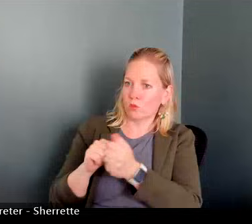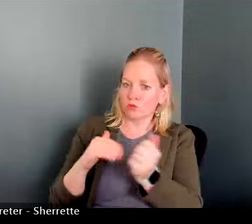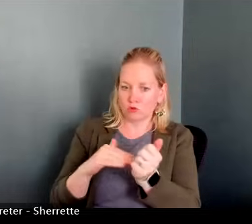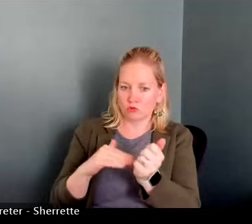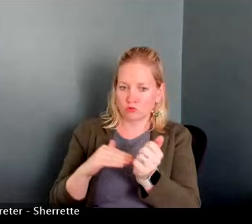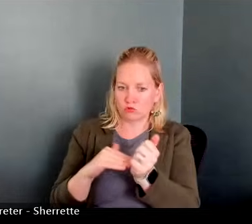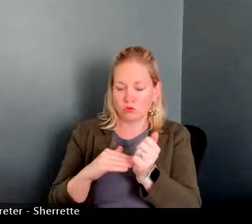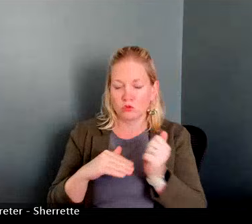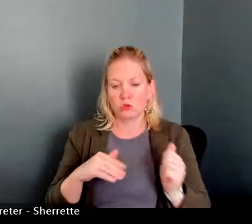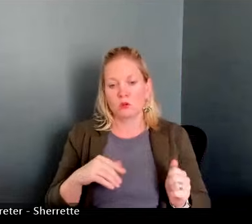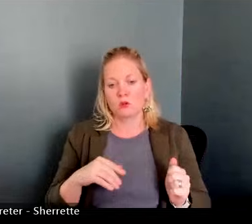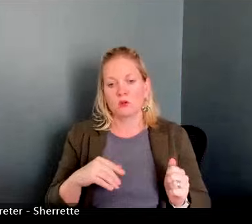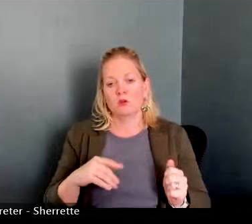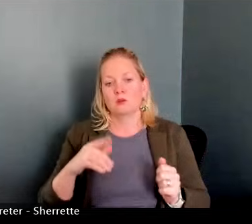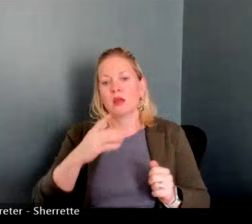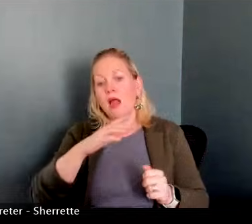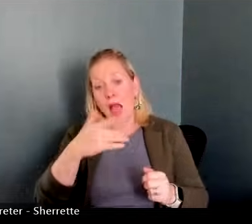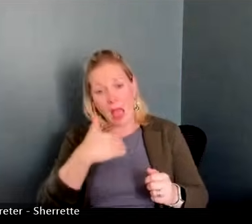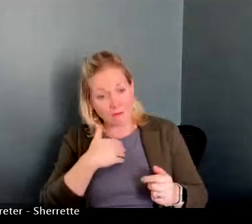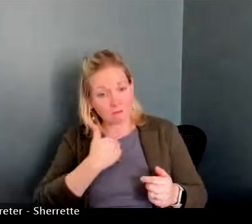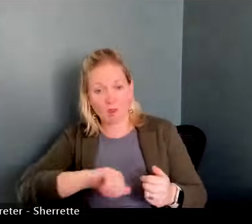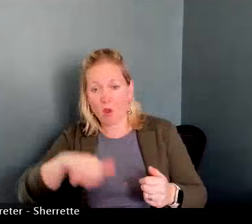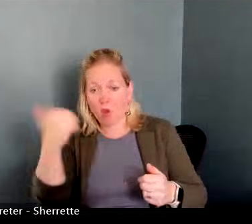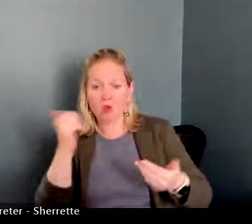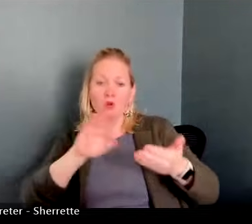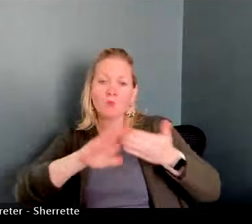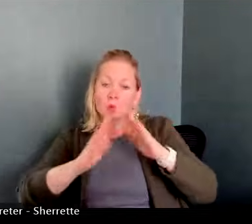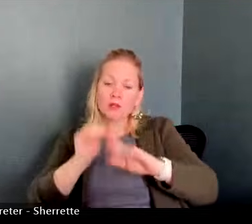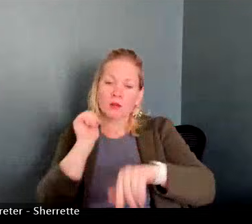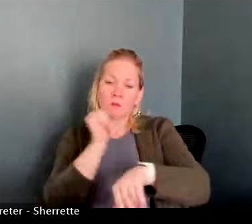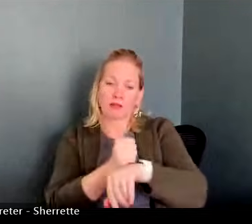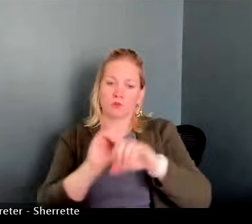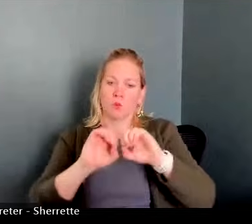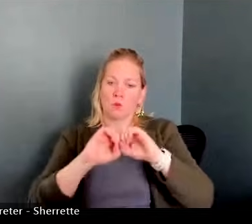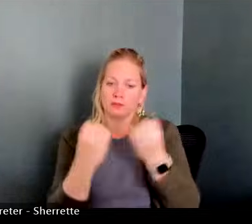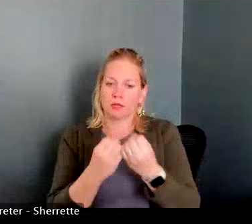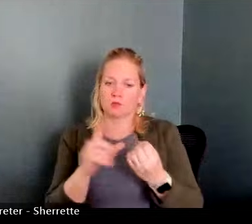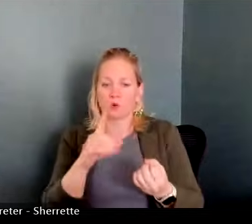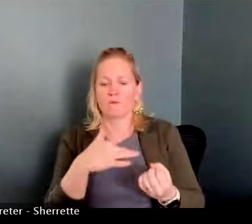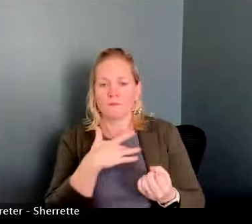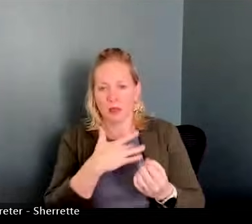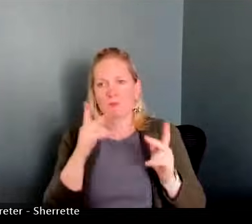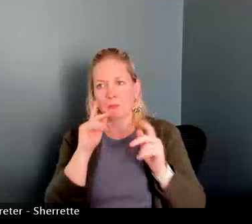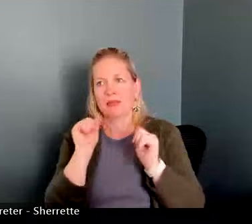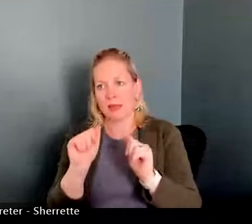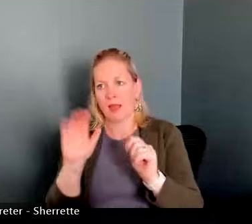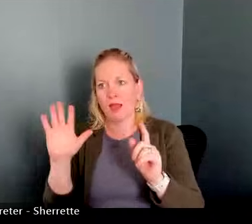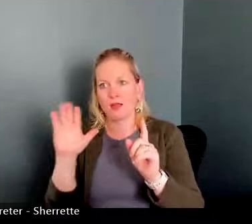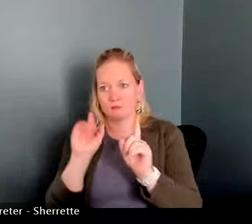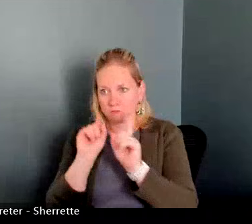this important information out so that more people can take advantage of these therapies?